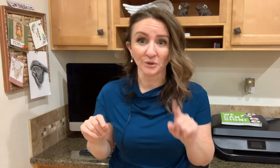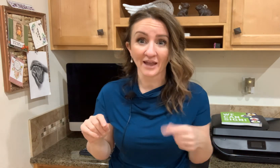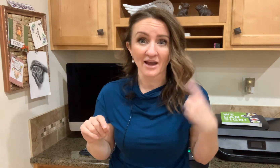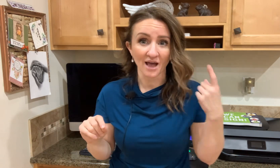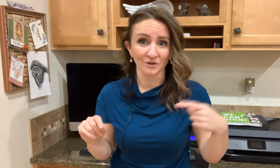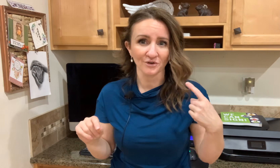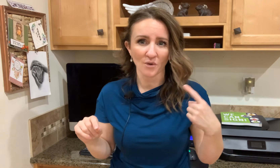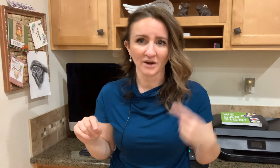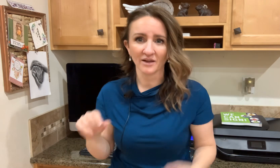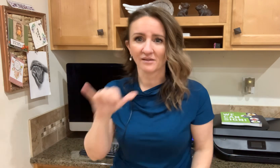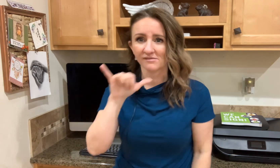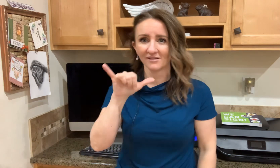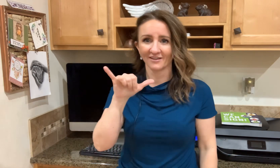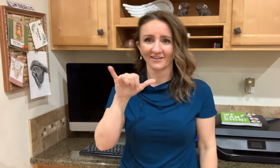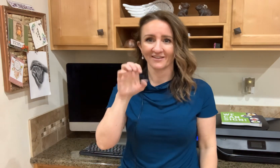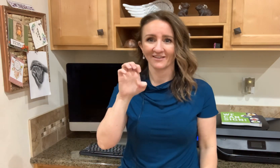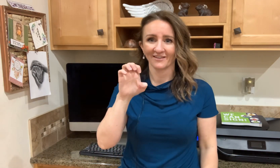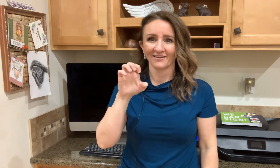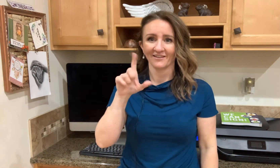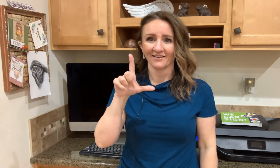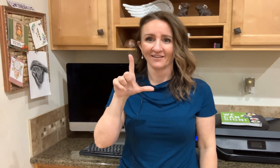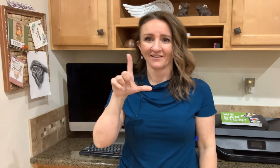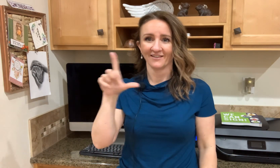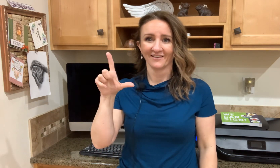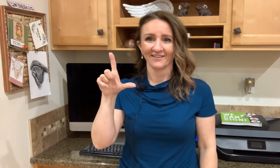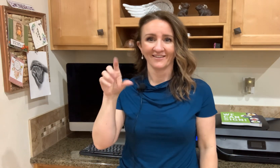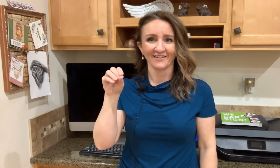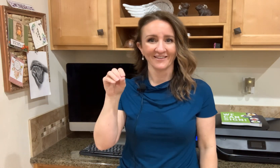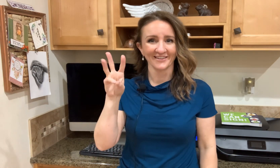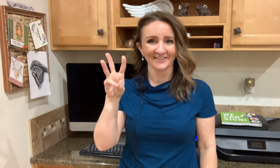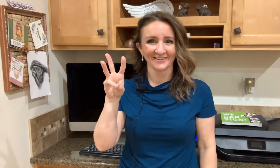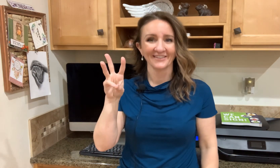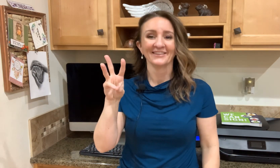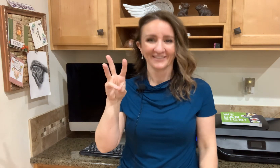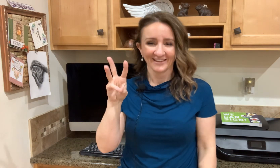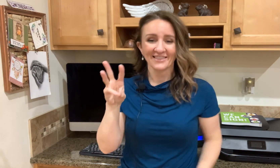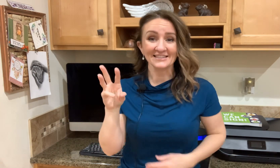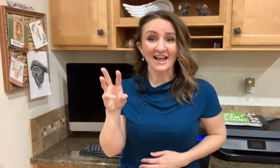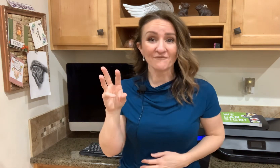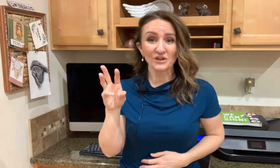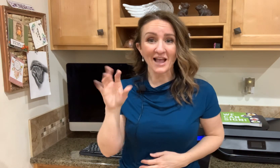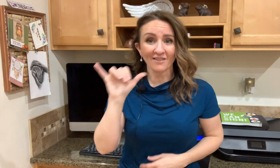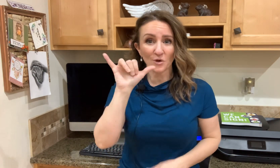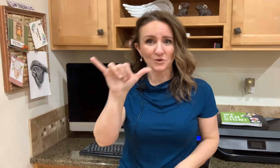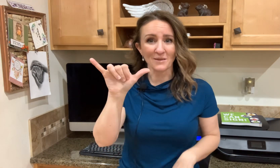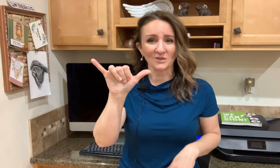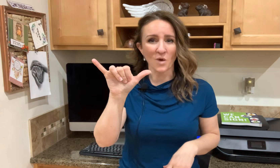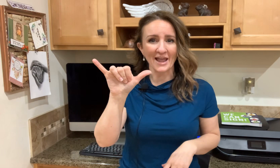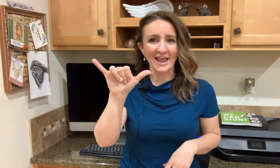again, now that you know what it is this time.. For yellow you make the Y handshape